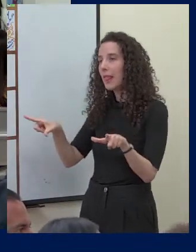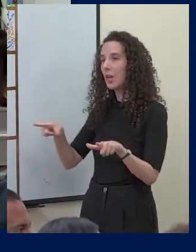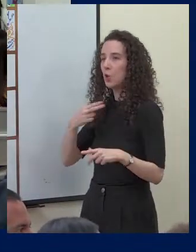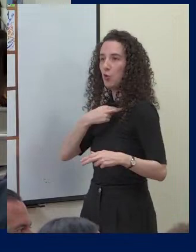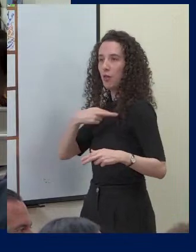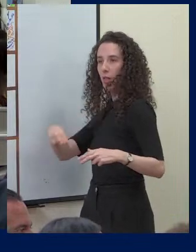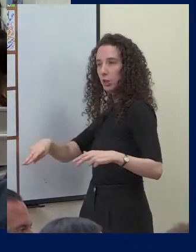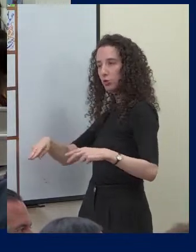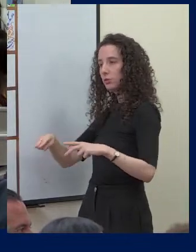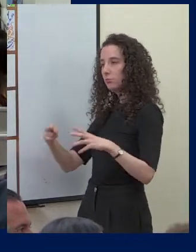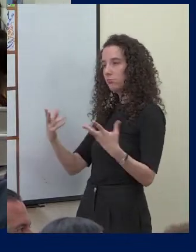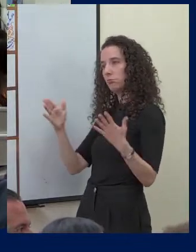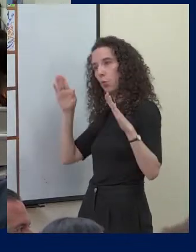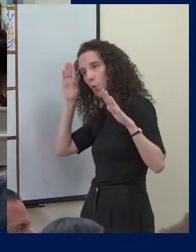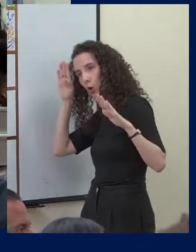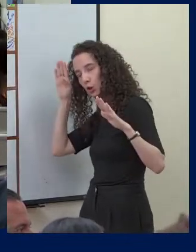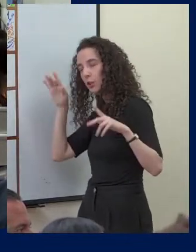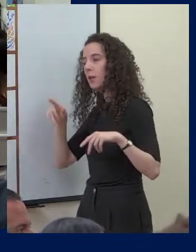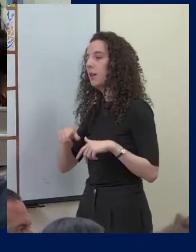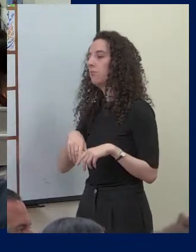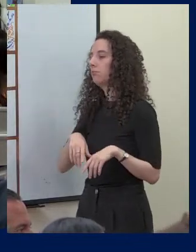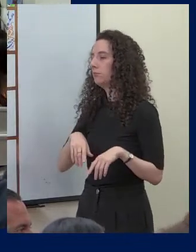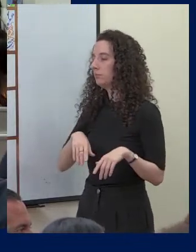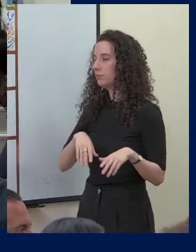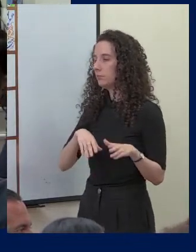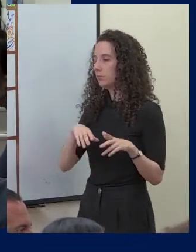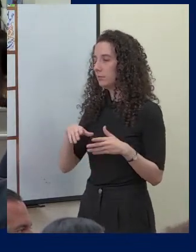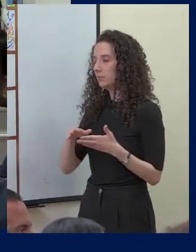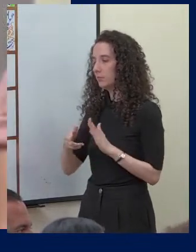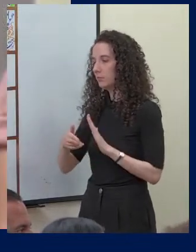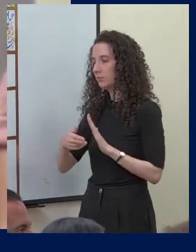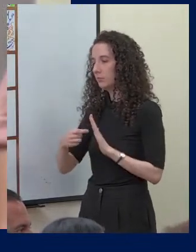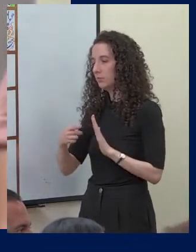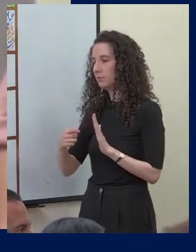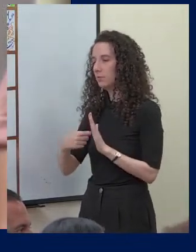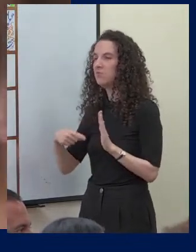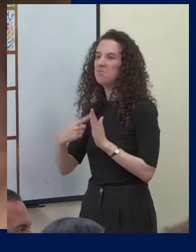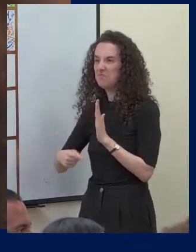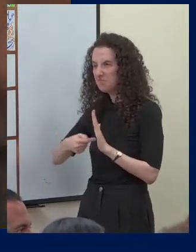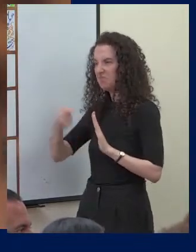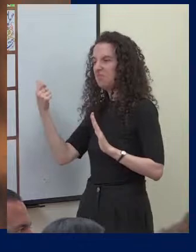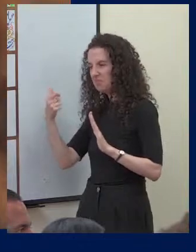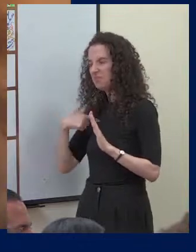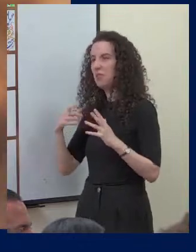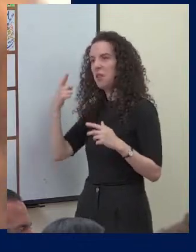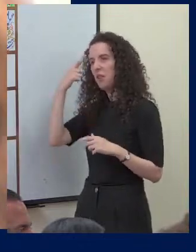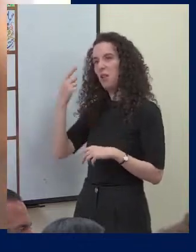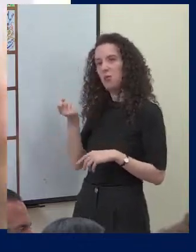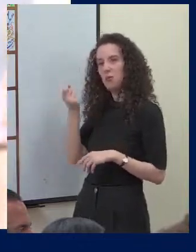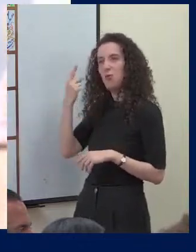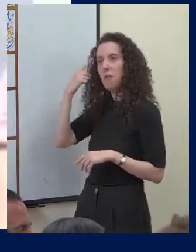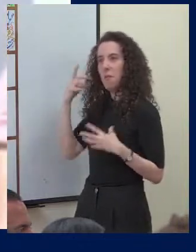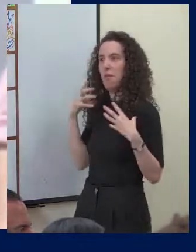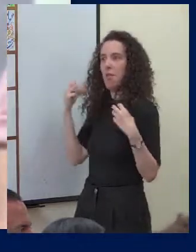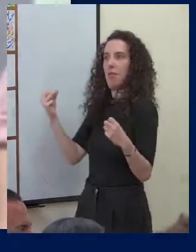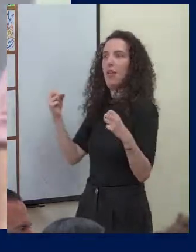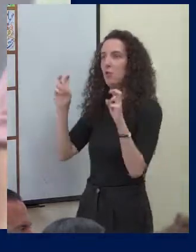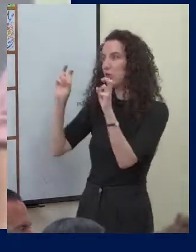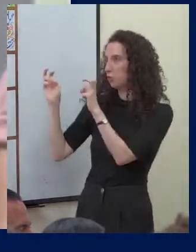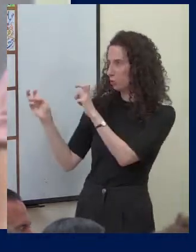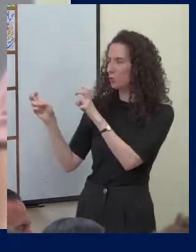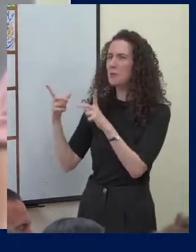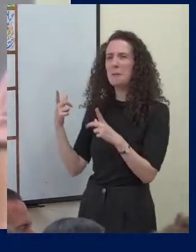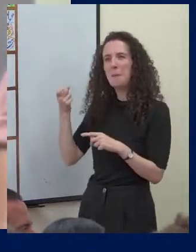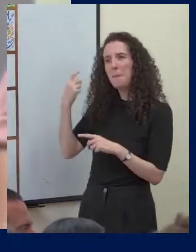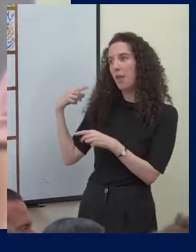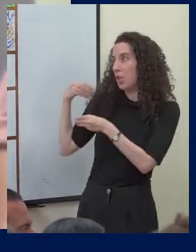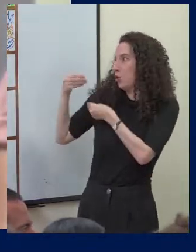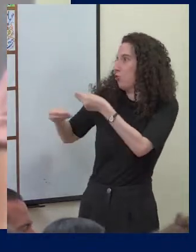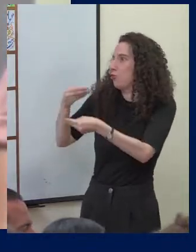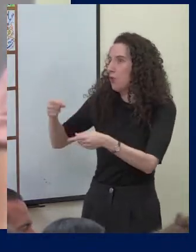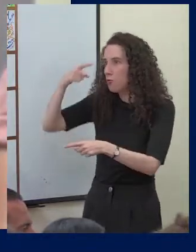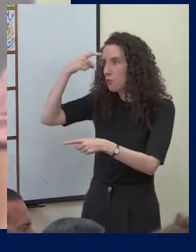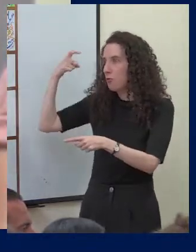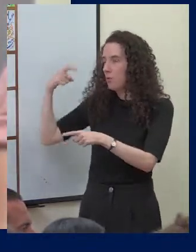mental health, understanding -- the stigmatizing mental health, and to educate a support parents.